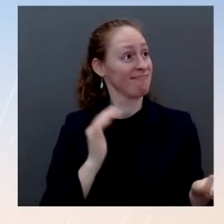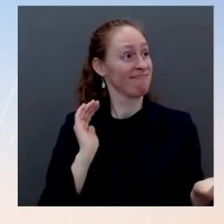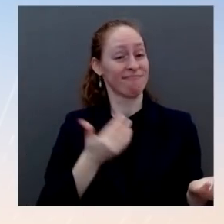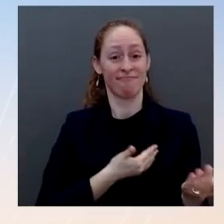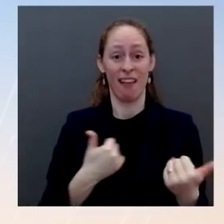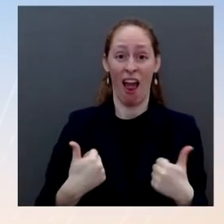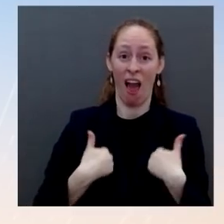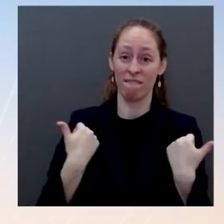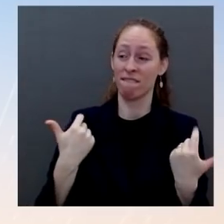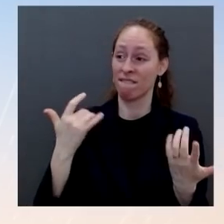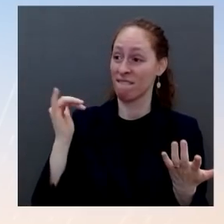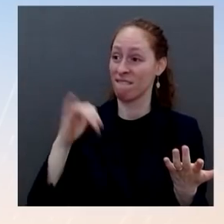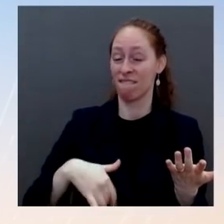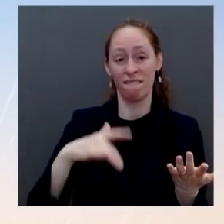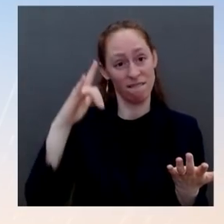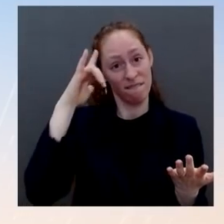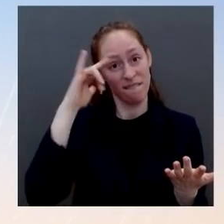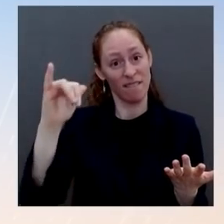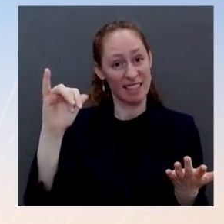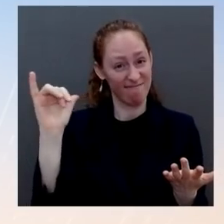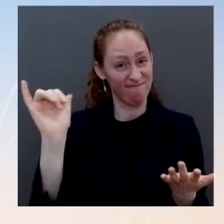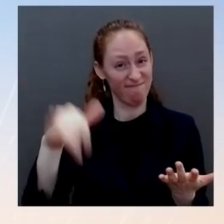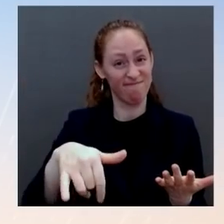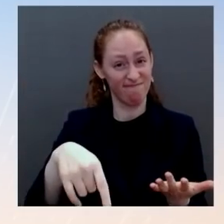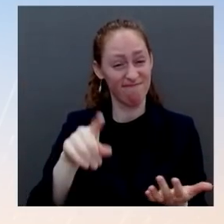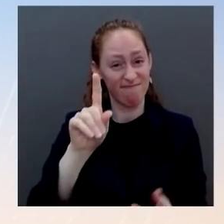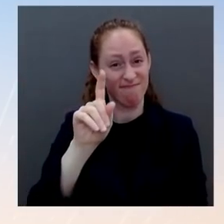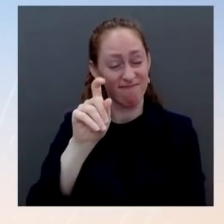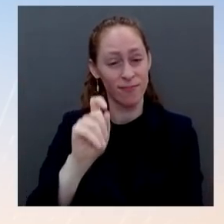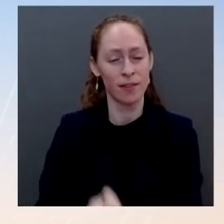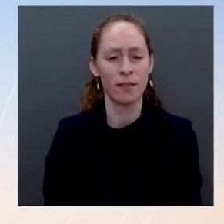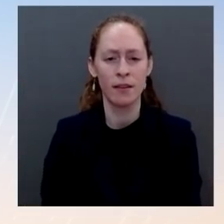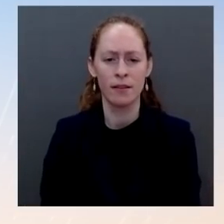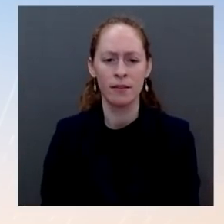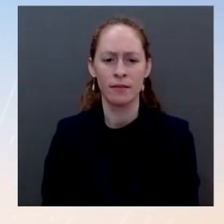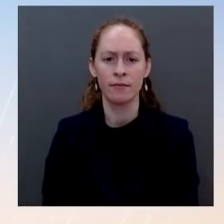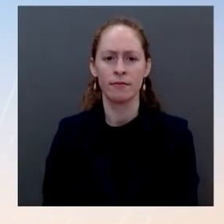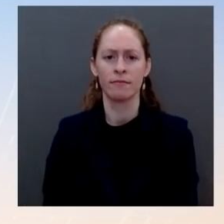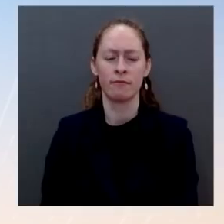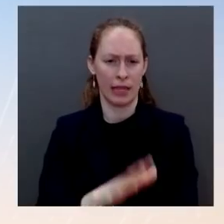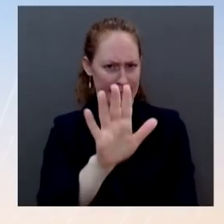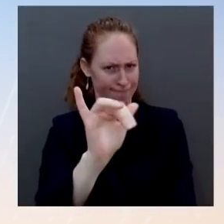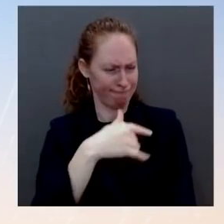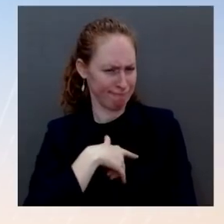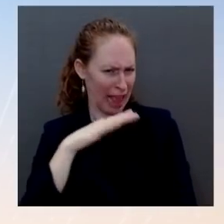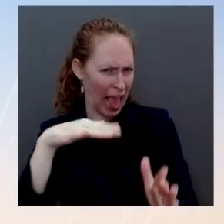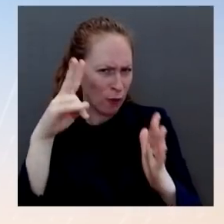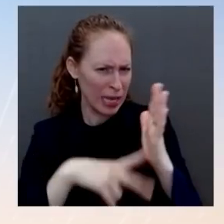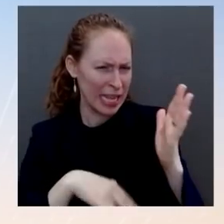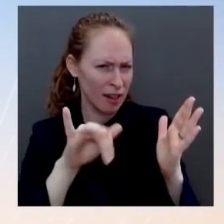to read these articles. I'm happy to do that. And I don't believe the President has. I think I answered the question a little bit earlier.